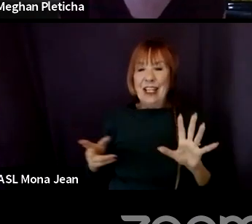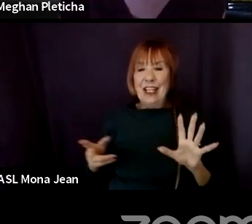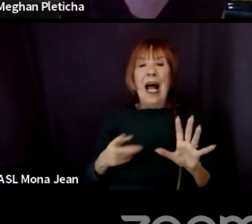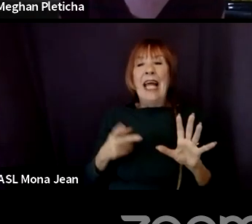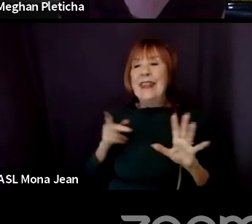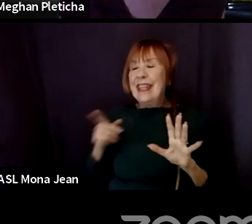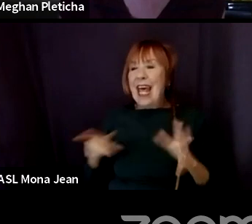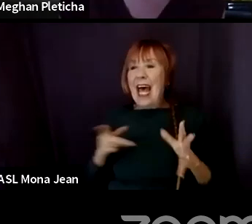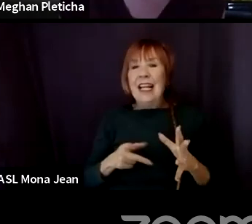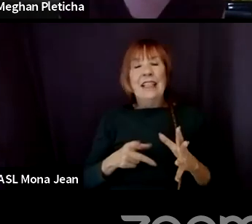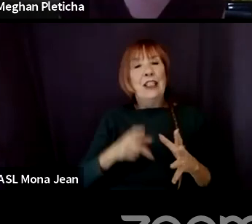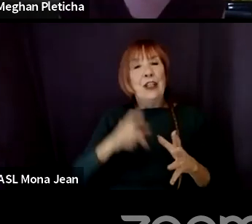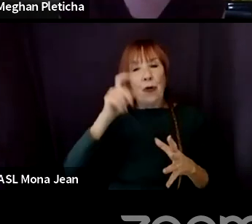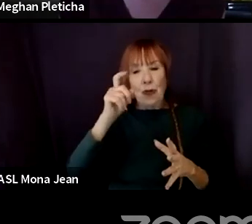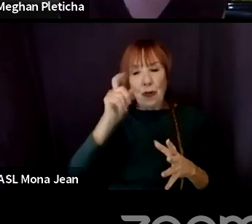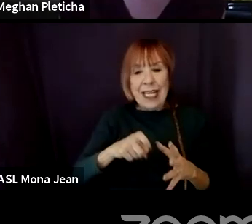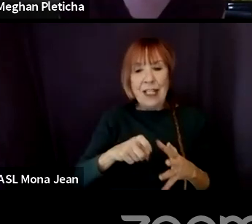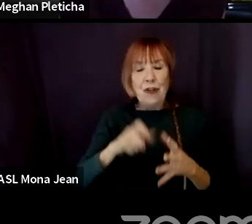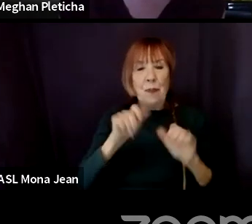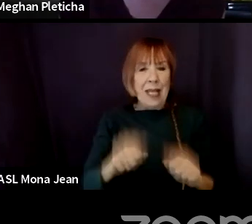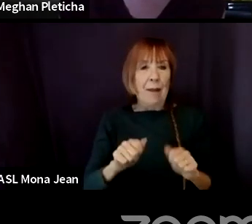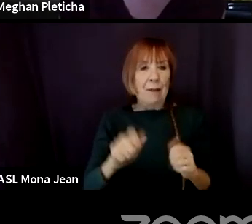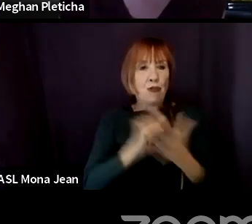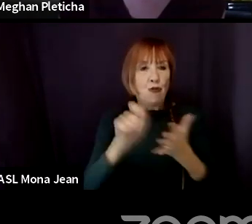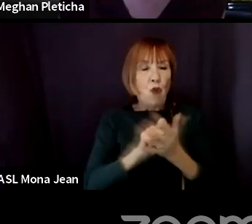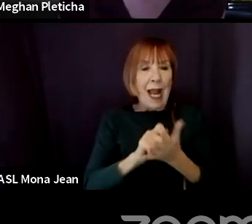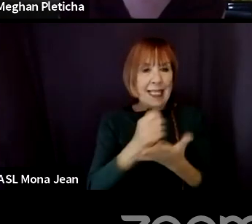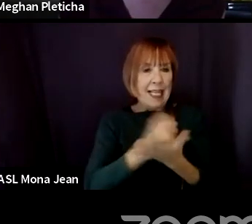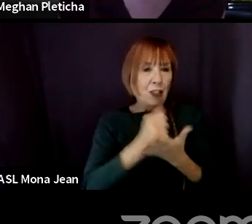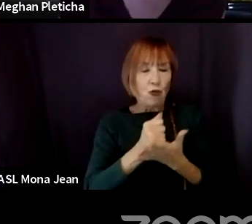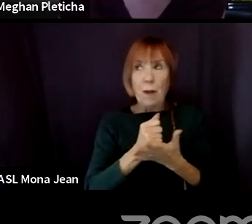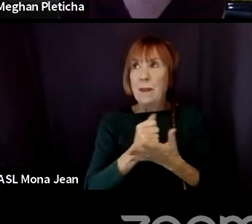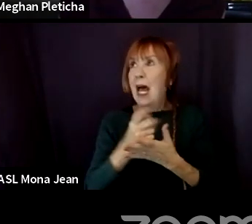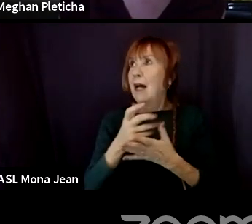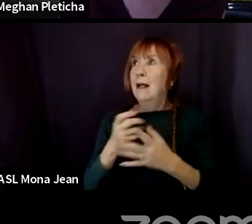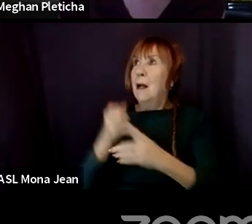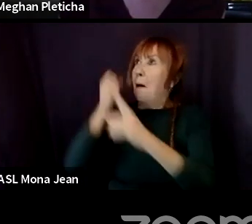of a big name, to wanna get in it. They want to play things that they haven't played